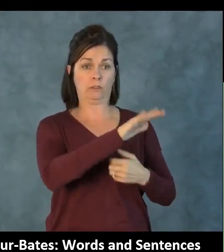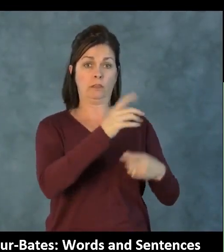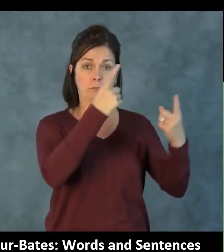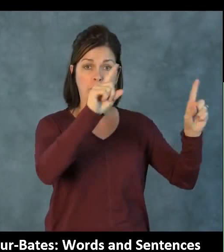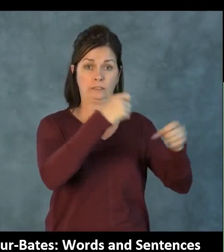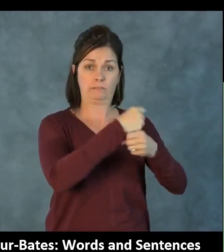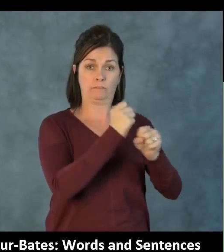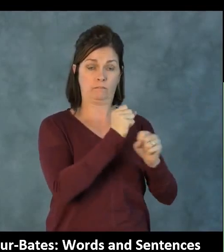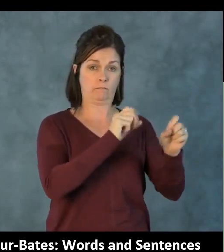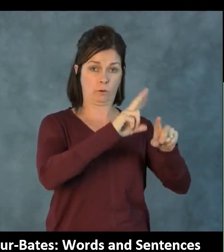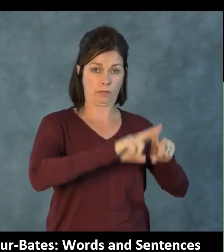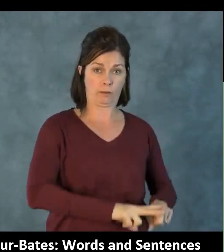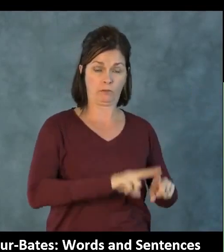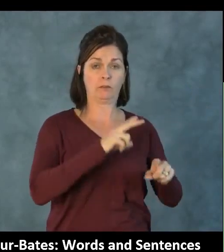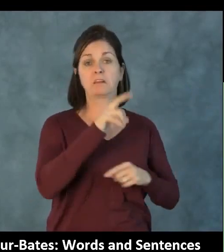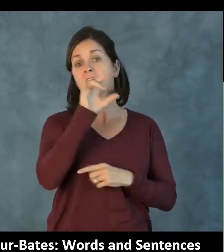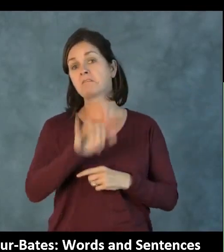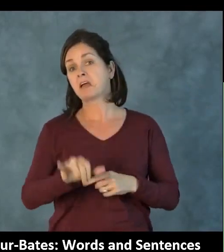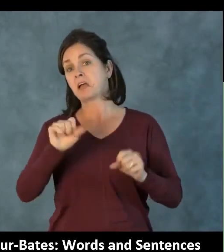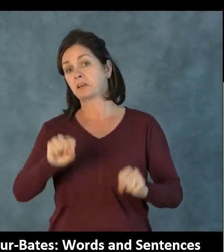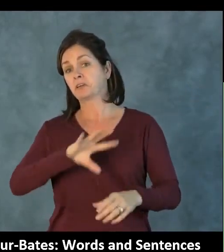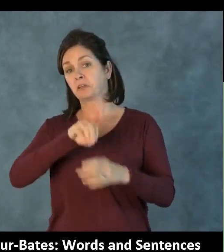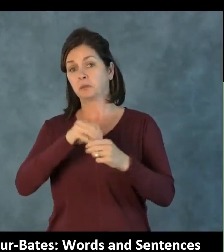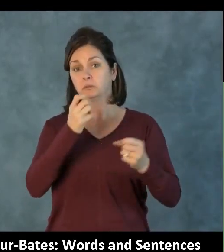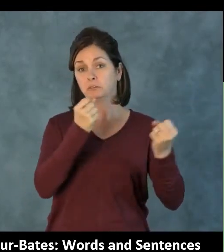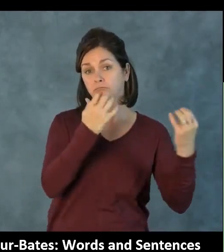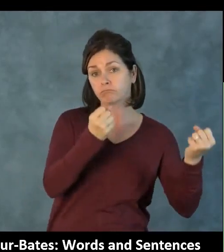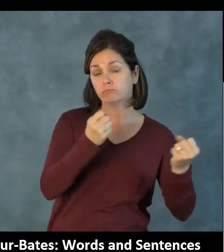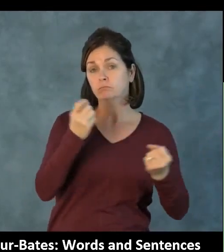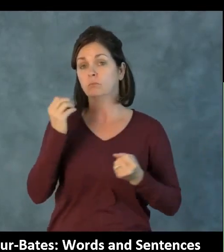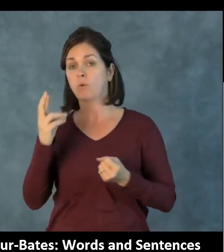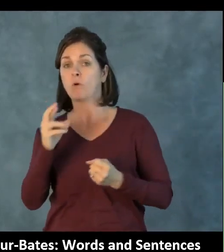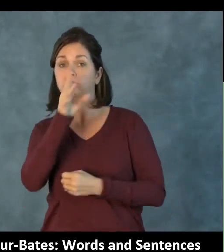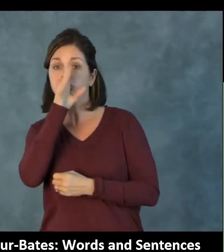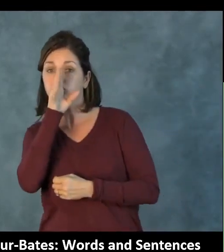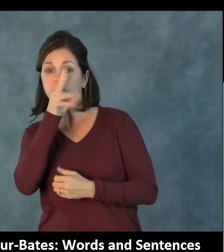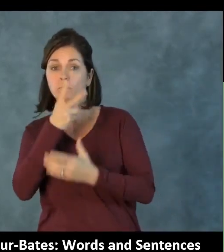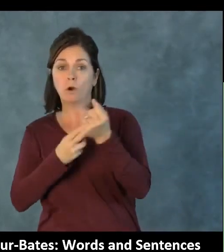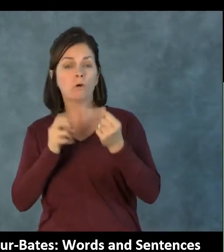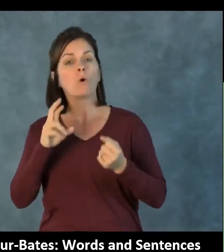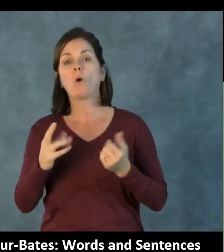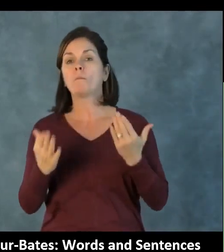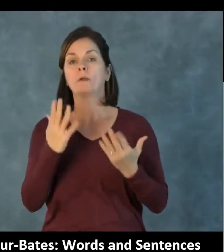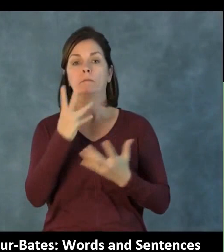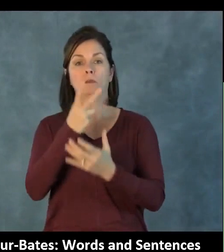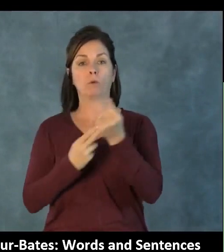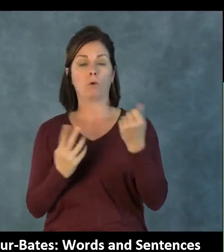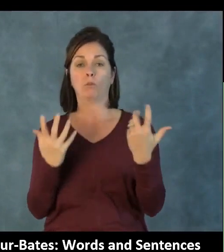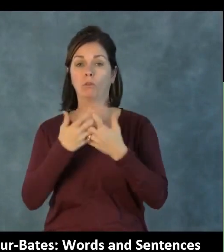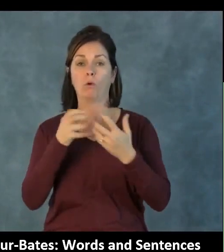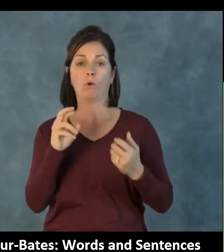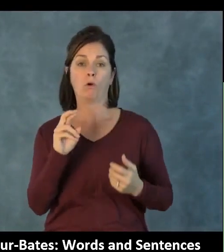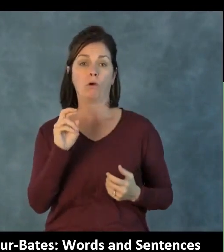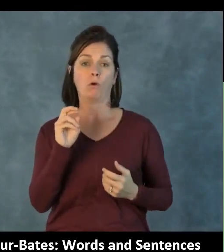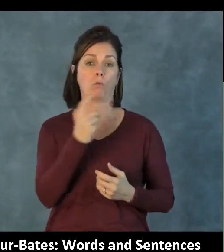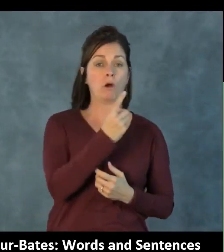either be signs or spoken words or some combination of the two, or if you're working with the boy,